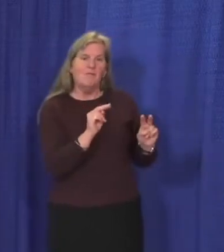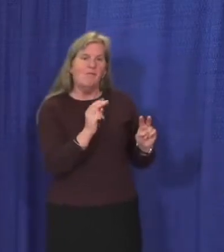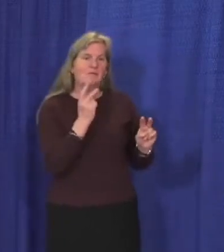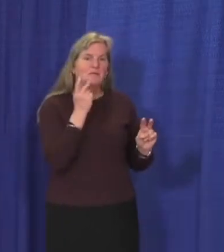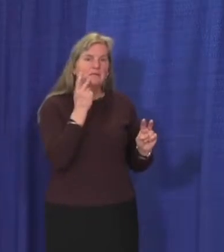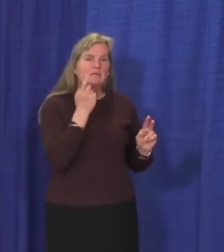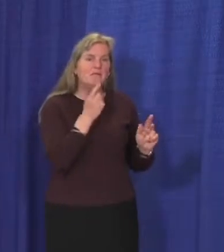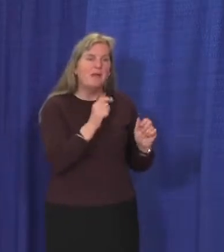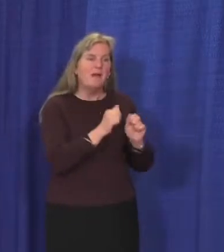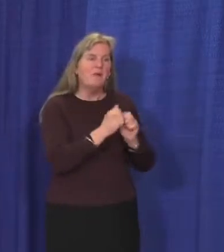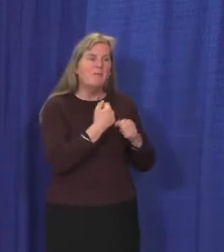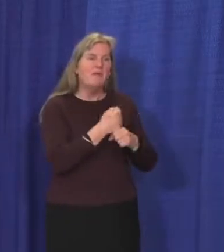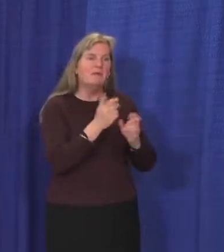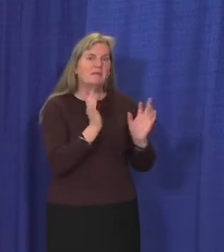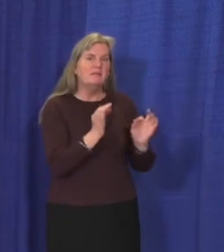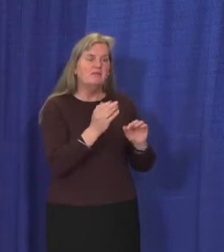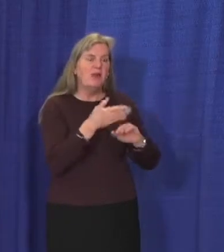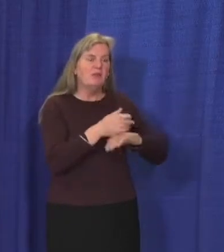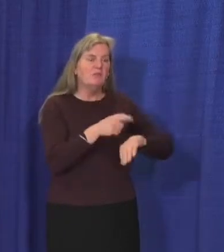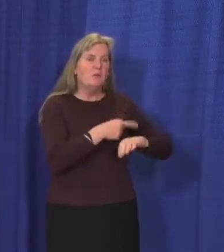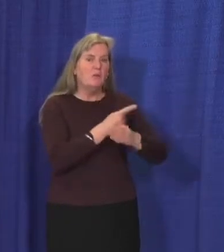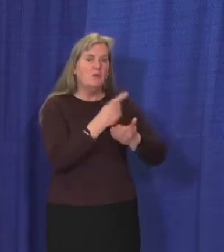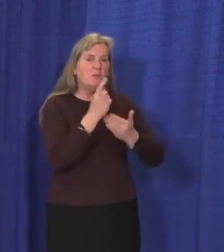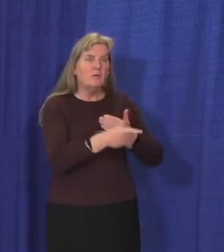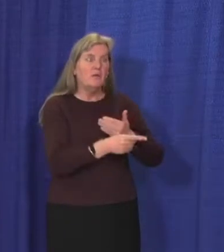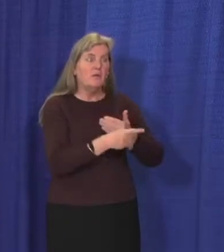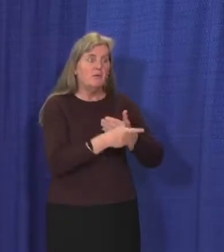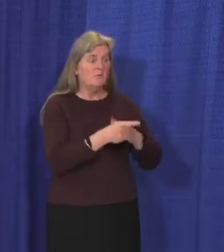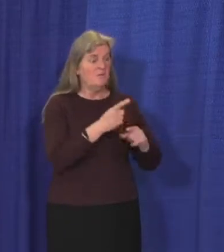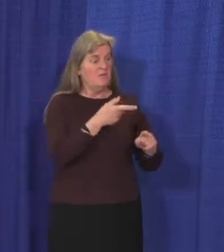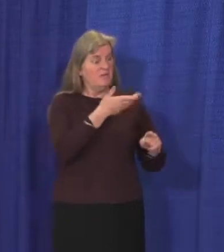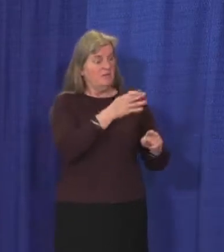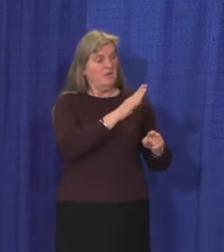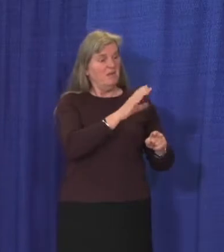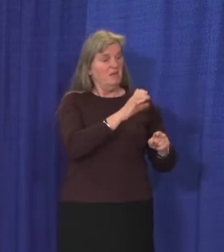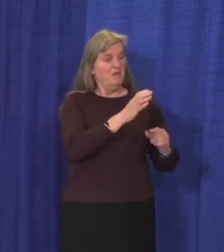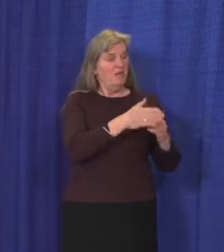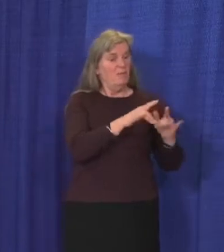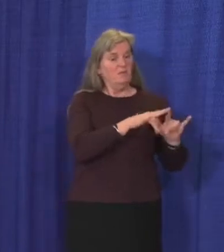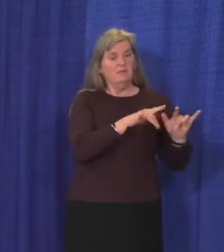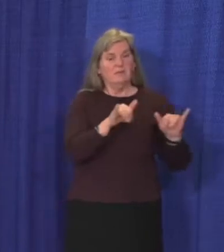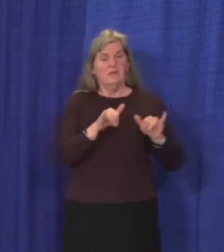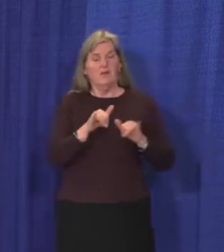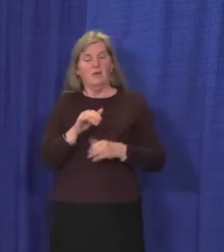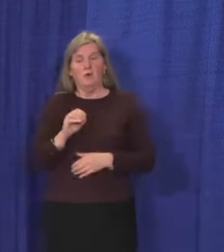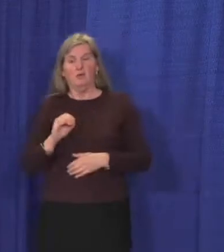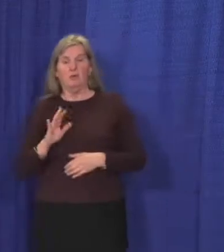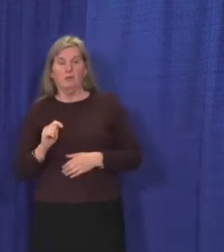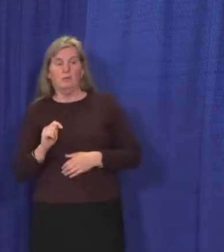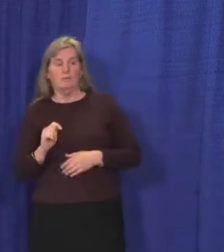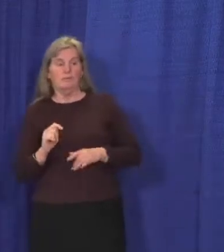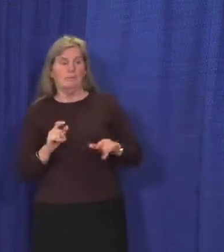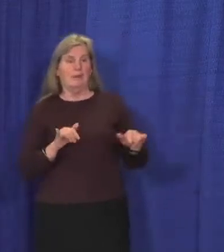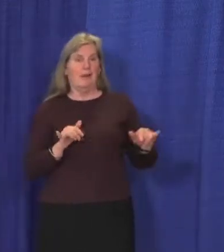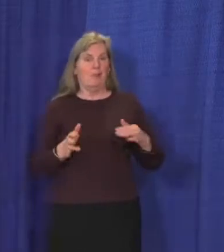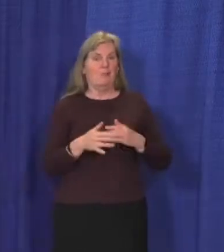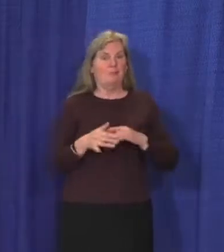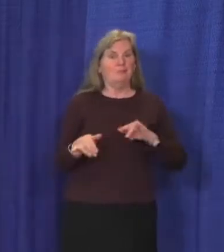It is cautiously optimistic. They are very similar to where they were in October as far as.